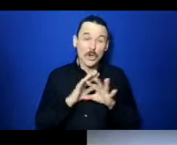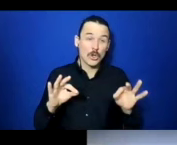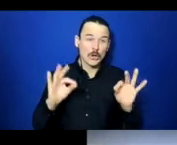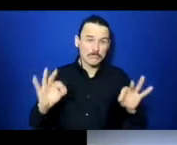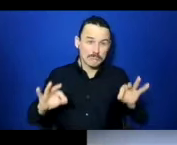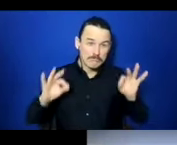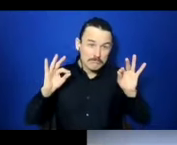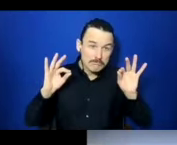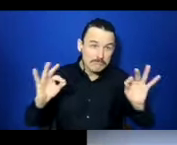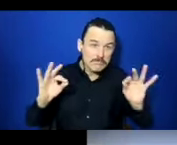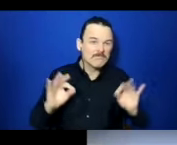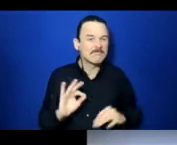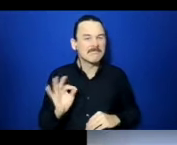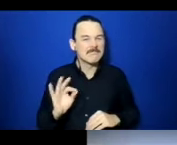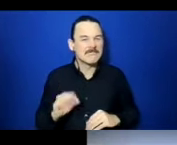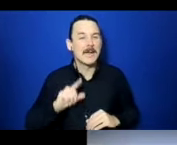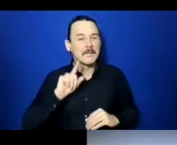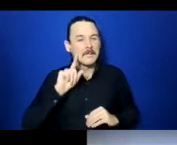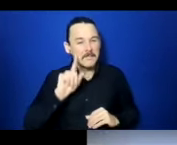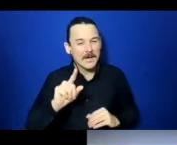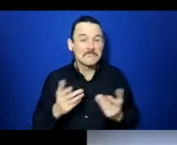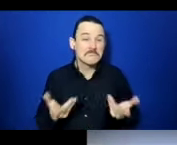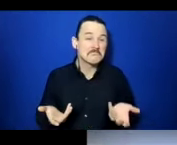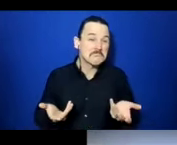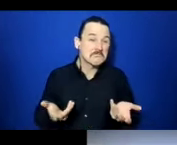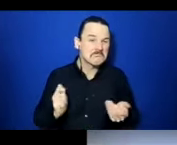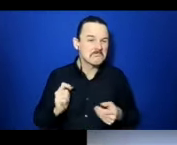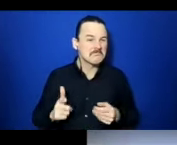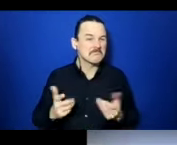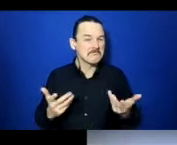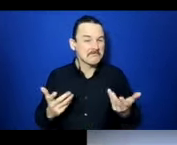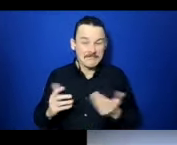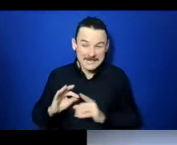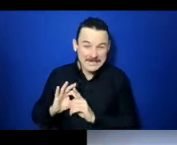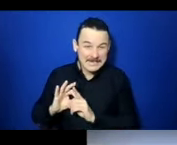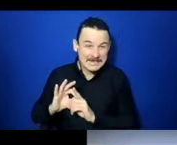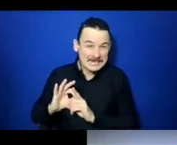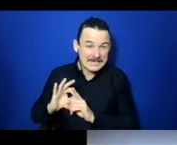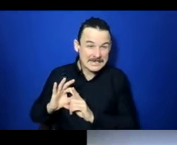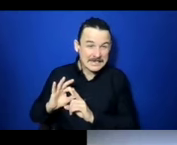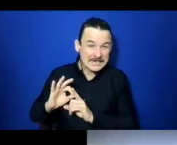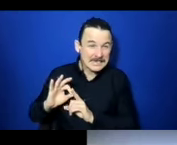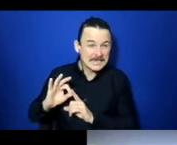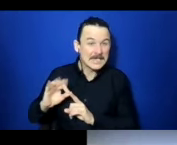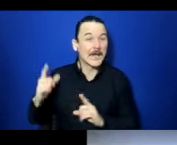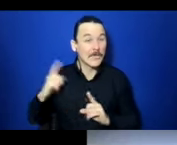but it's it's you know it's getting there because we have a strong voice